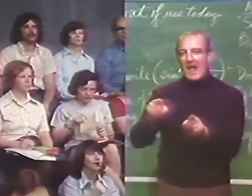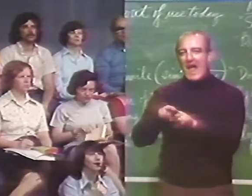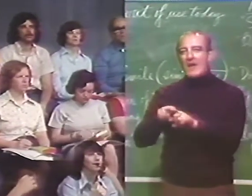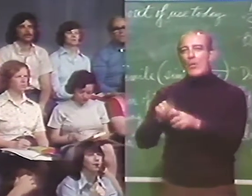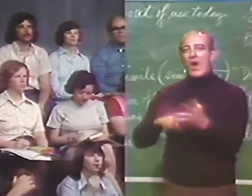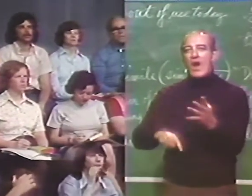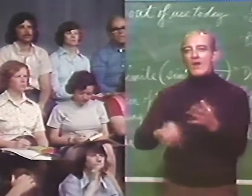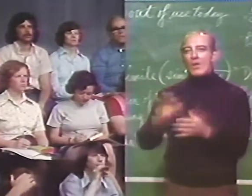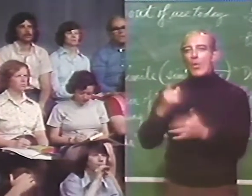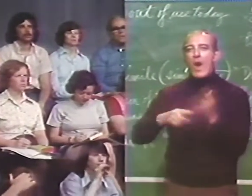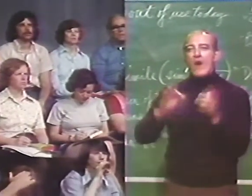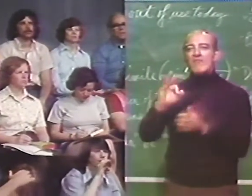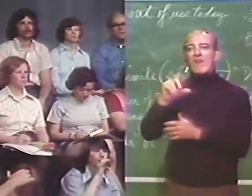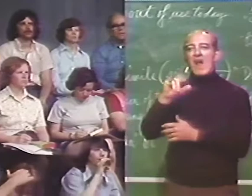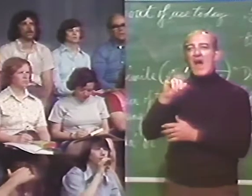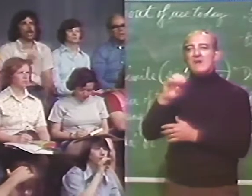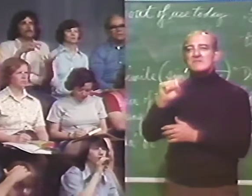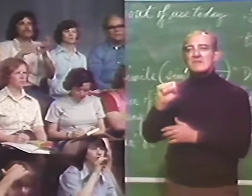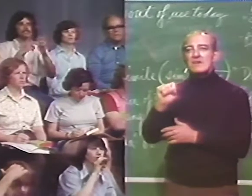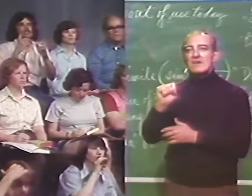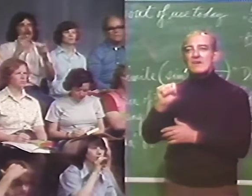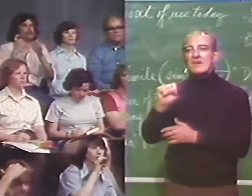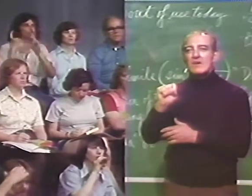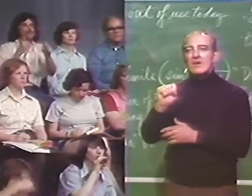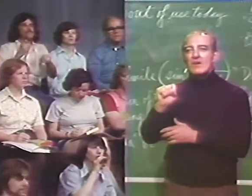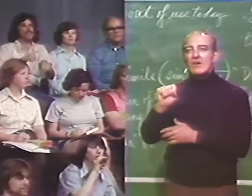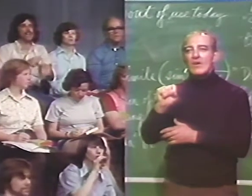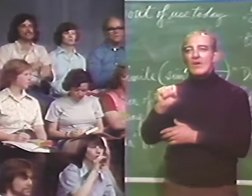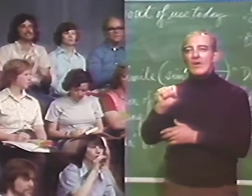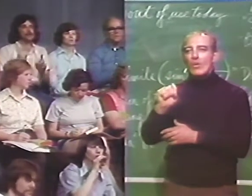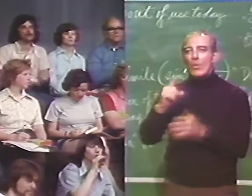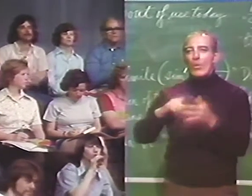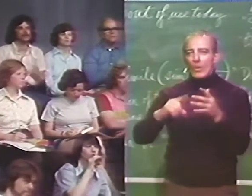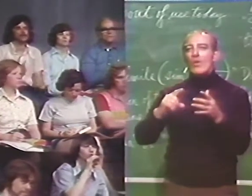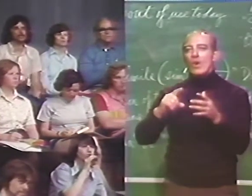TIME GOES BY. LIKE WHAT? WHAT FLIES?